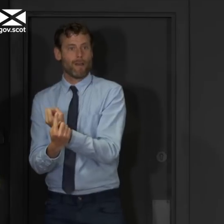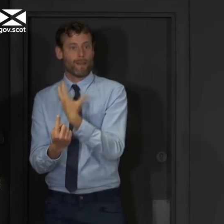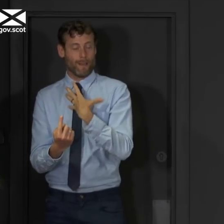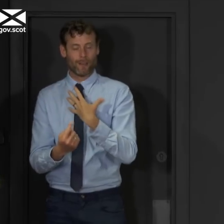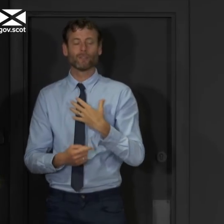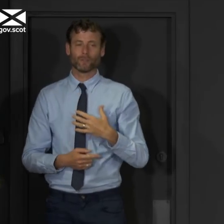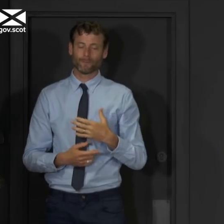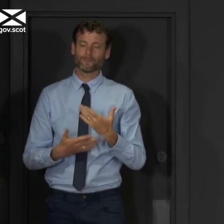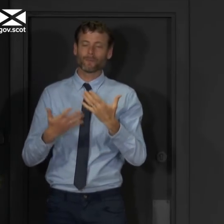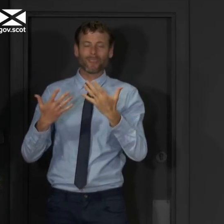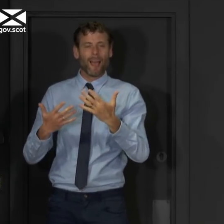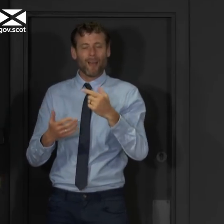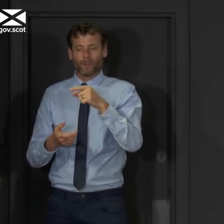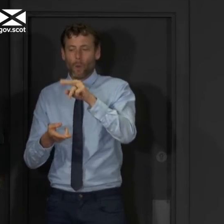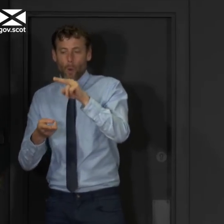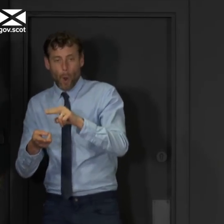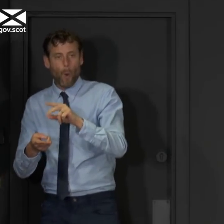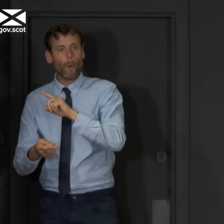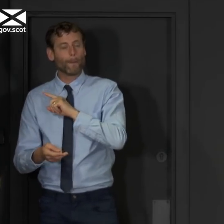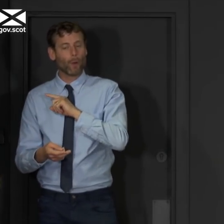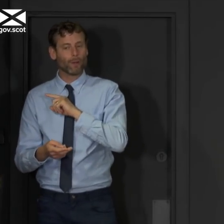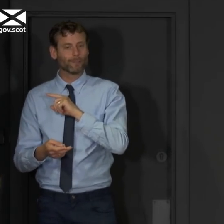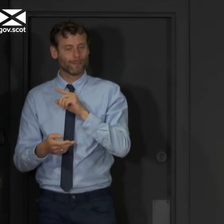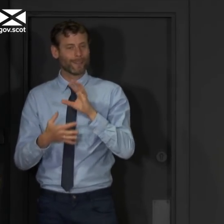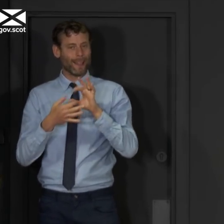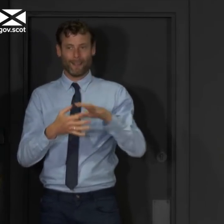Now there's two points that I think that are important for me to note about this data - and